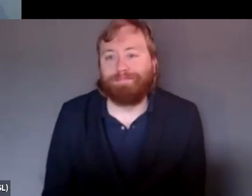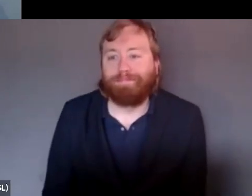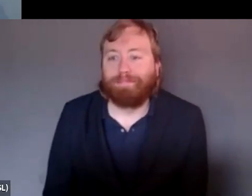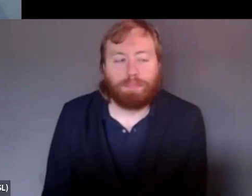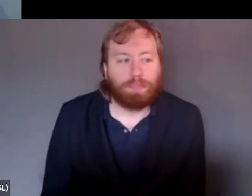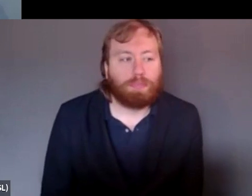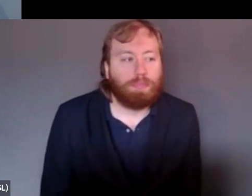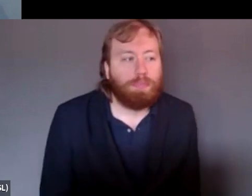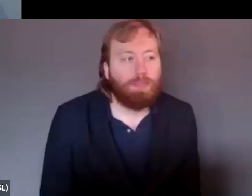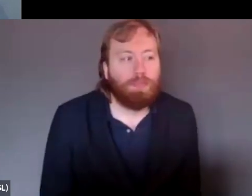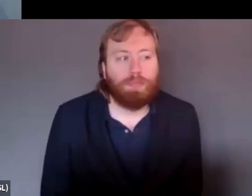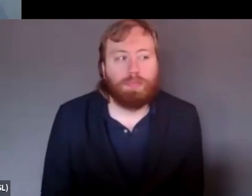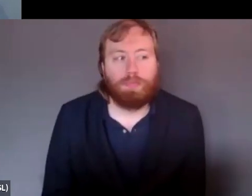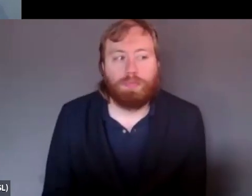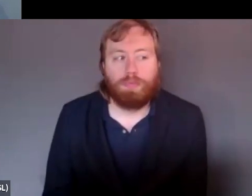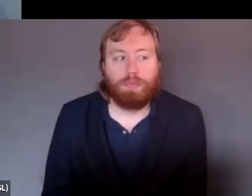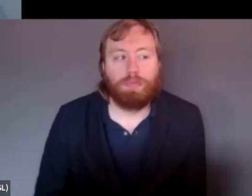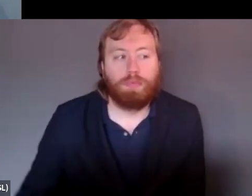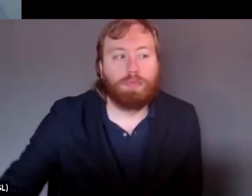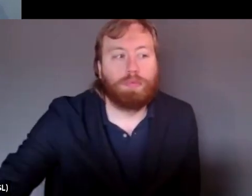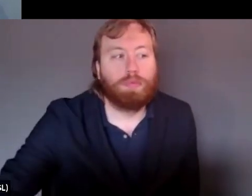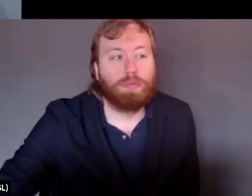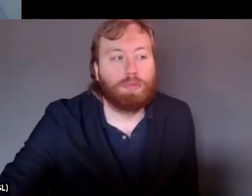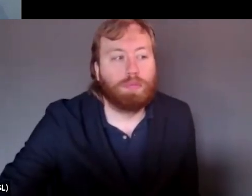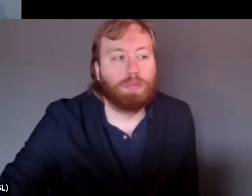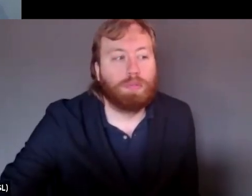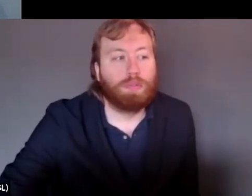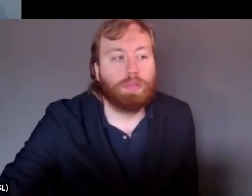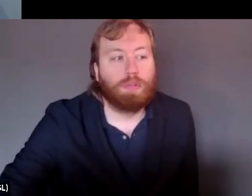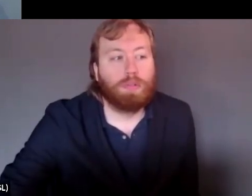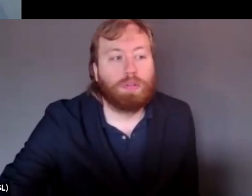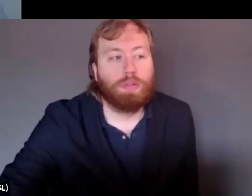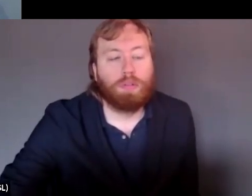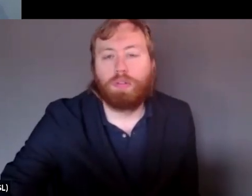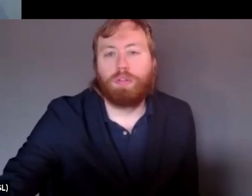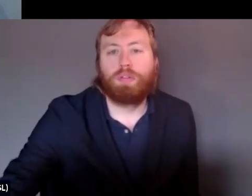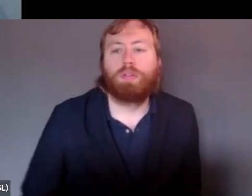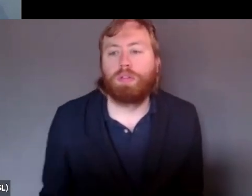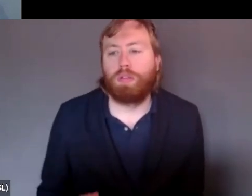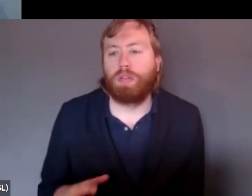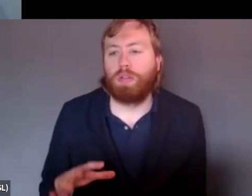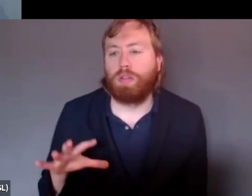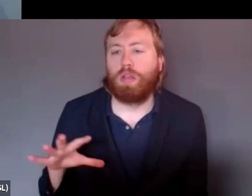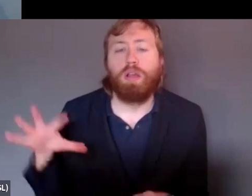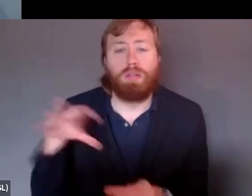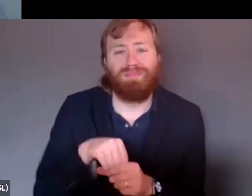There's a level of collaboration between the design and development during the design phase